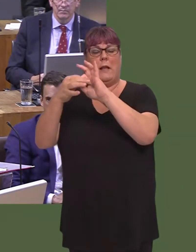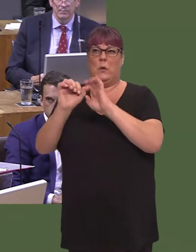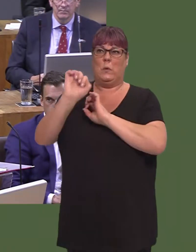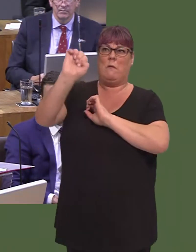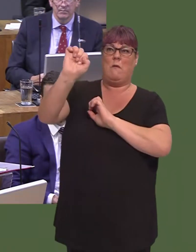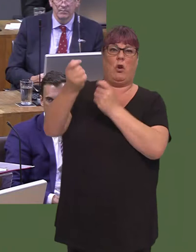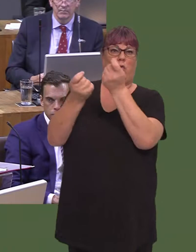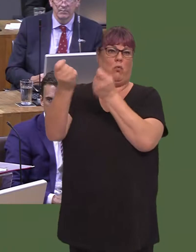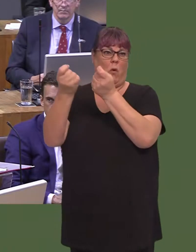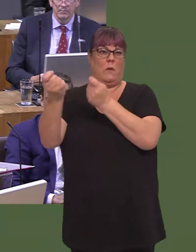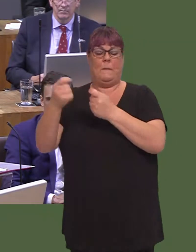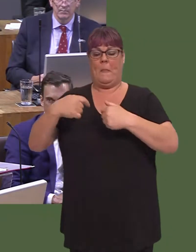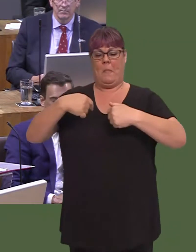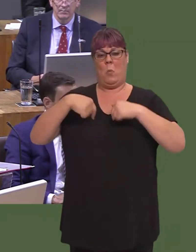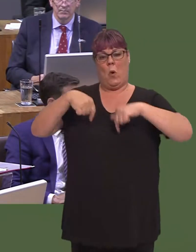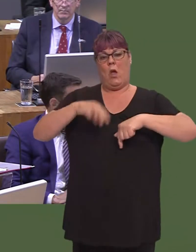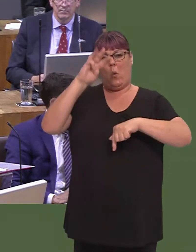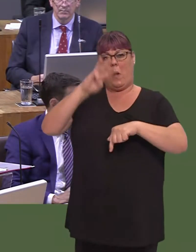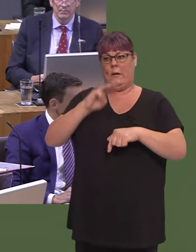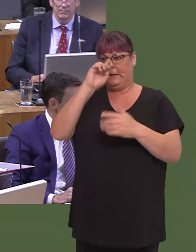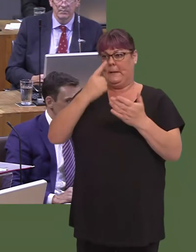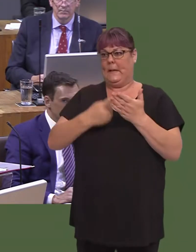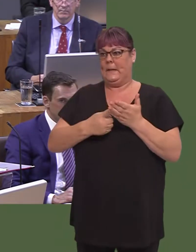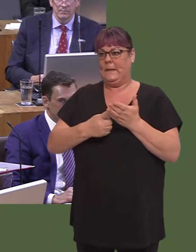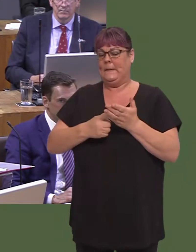this is what this is designed to doóto help those people who want to get to work, to remove